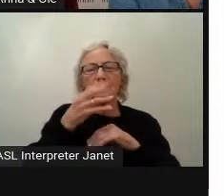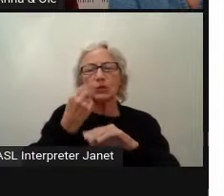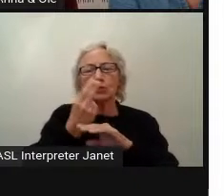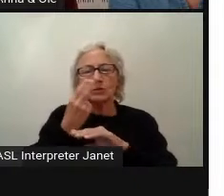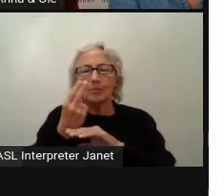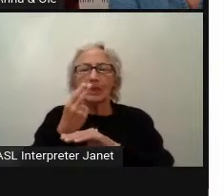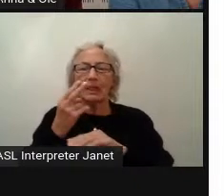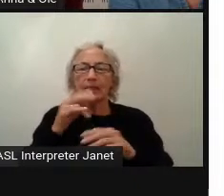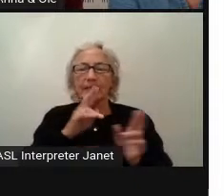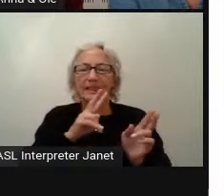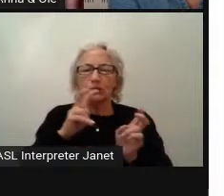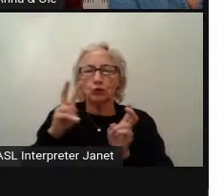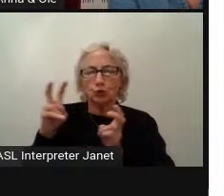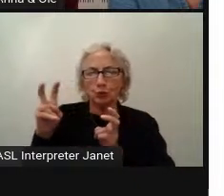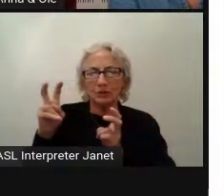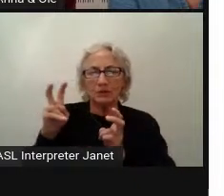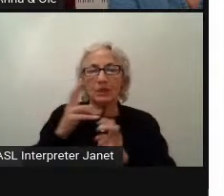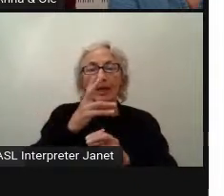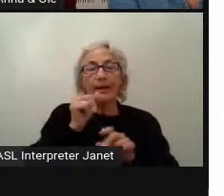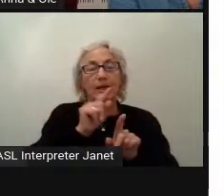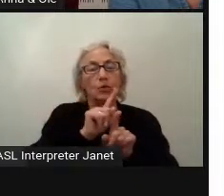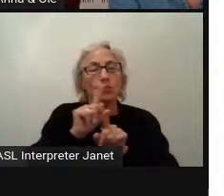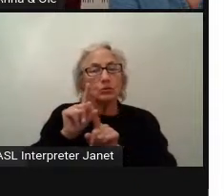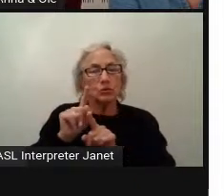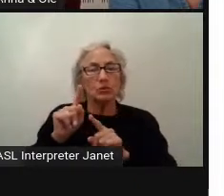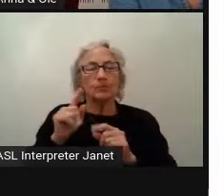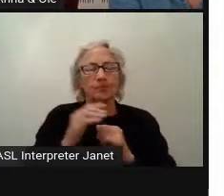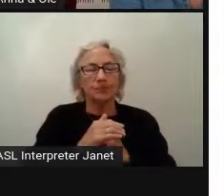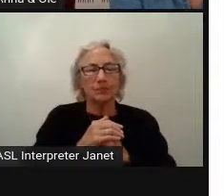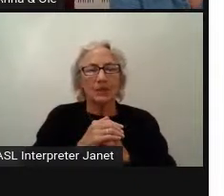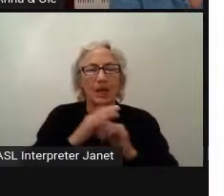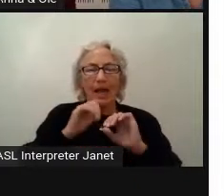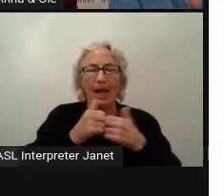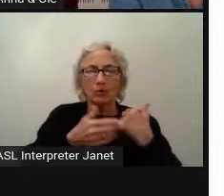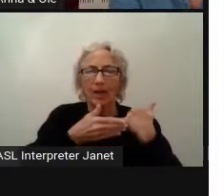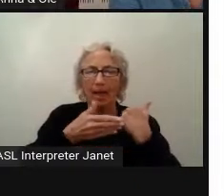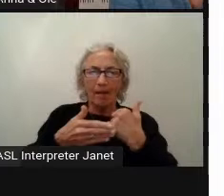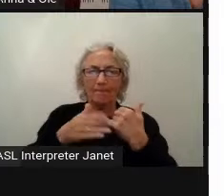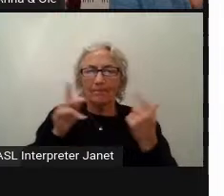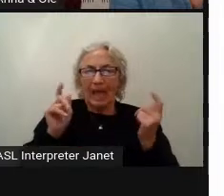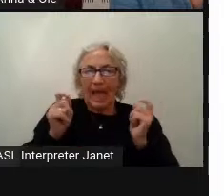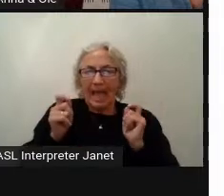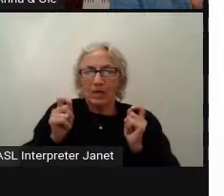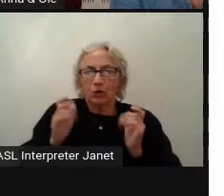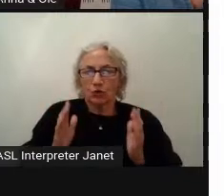and effort put into helping our users both what comes to accessibility and usability issues.